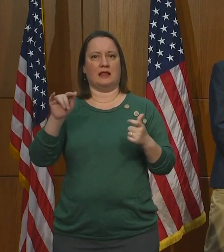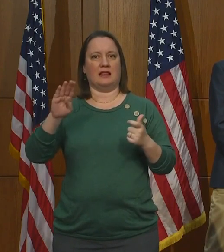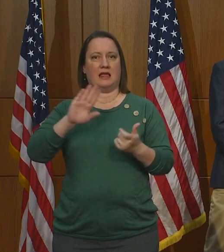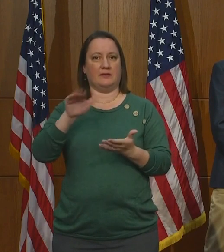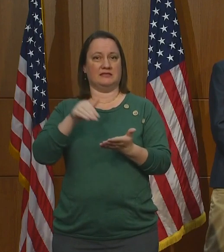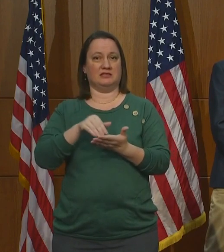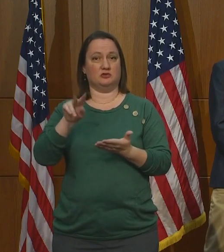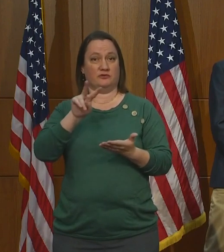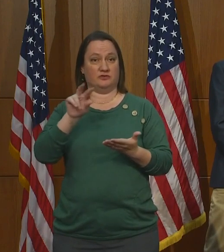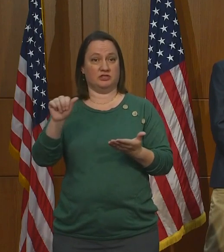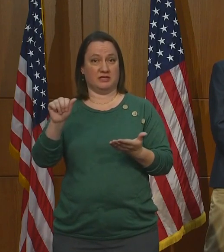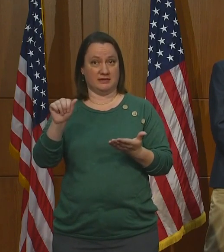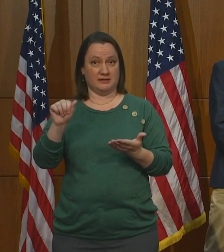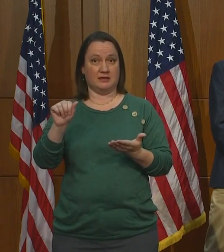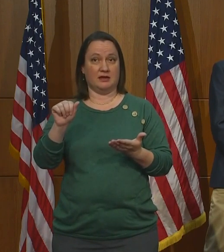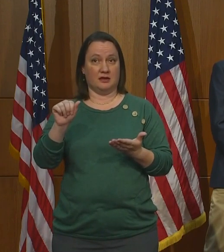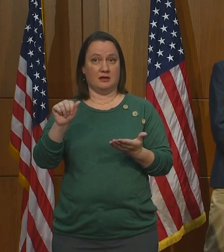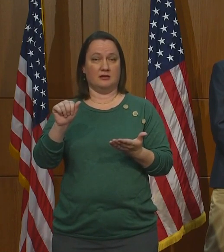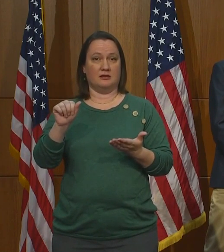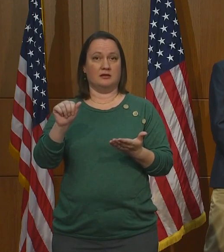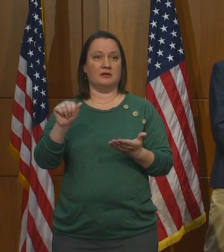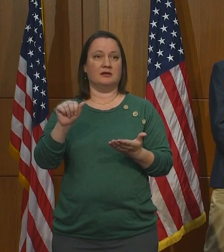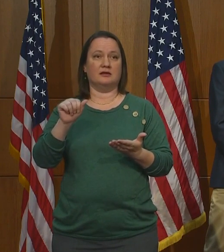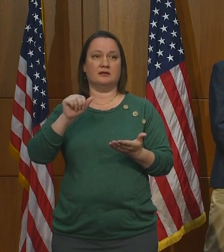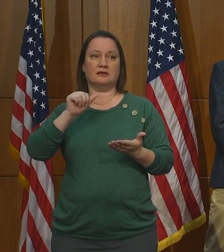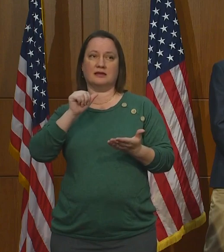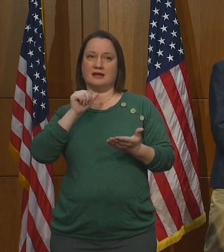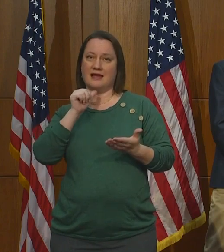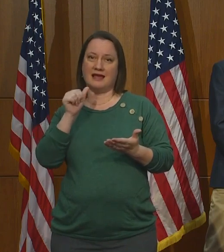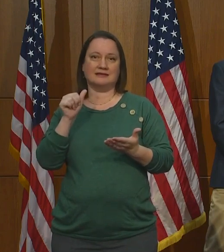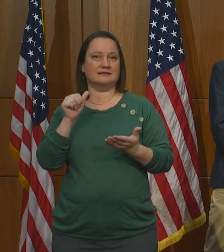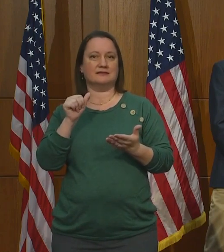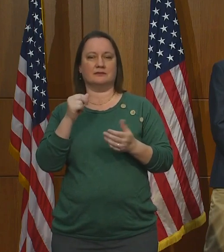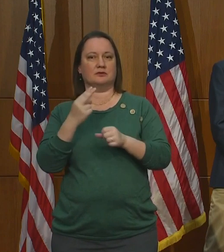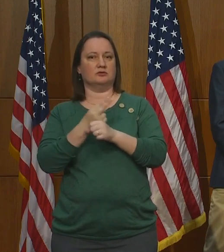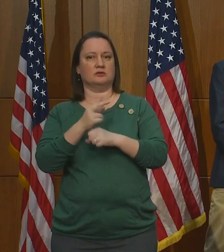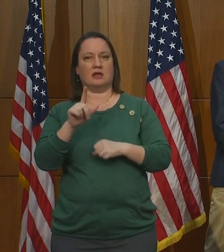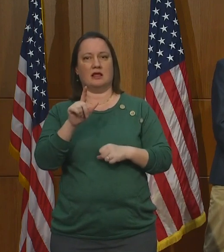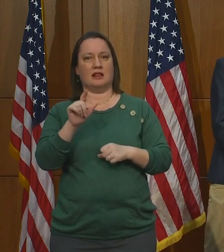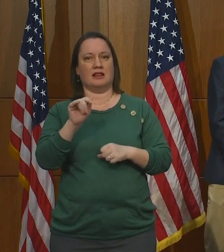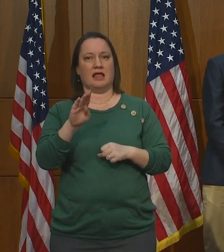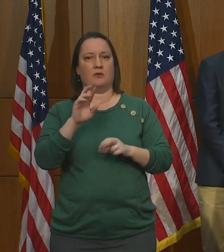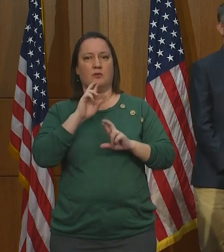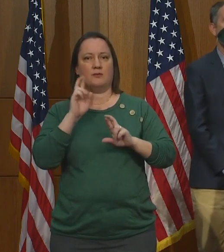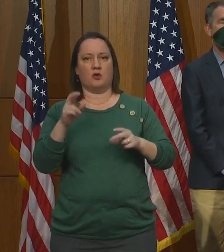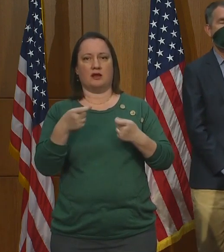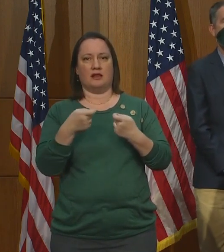FIVE YOU ALL THAT WE A LARGE LAB IN CENTRAL VIRGINIA THAT